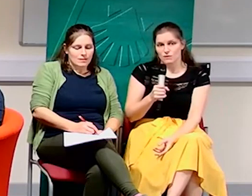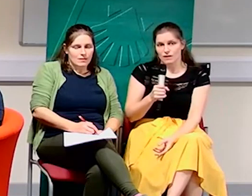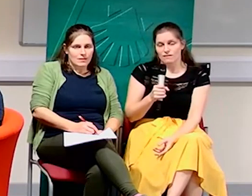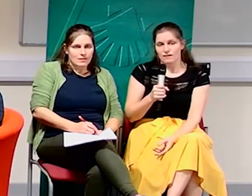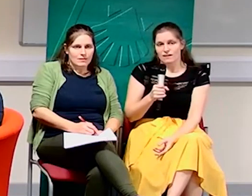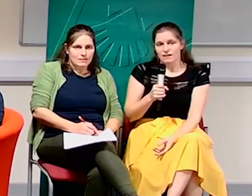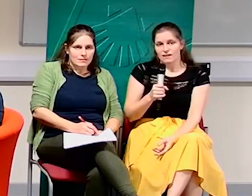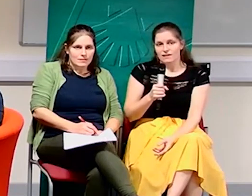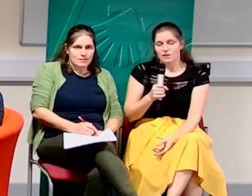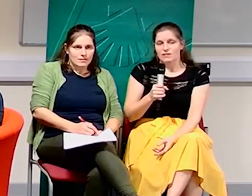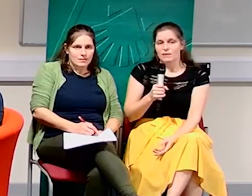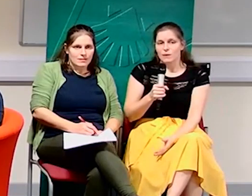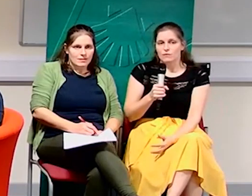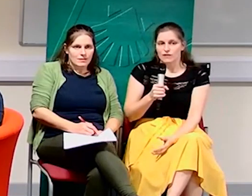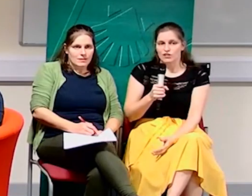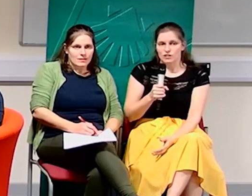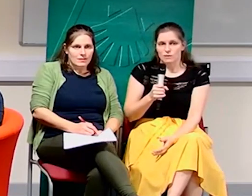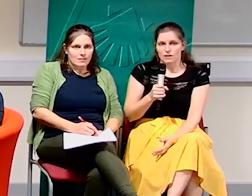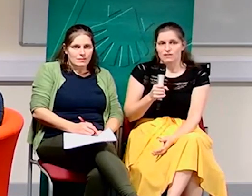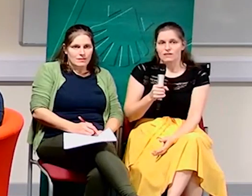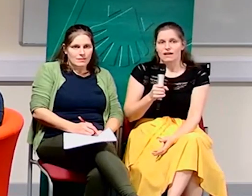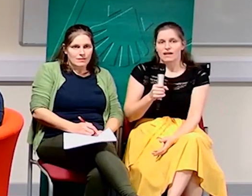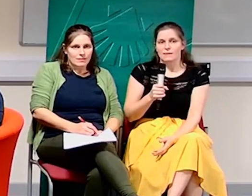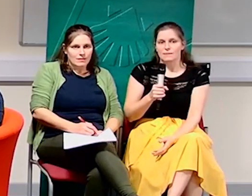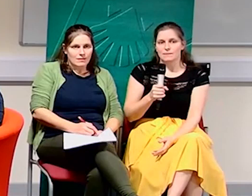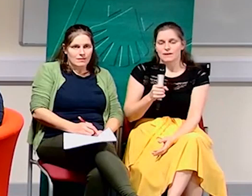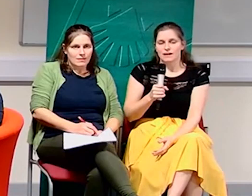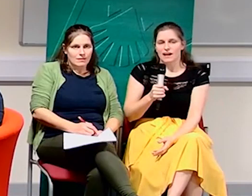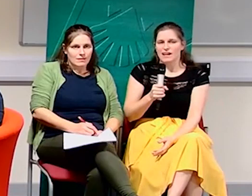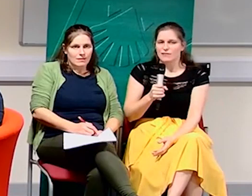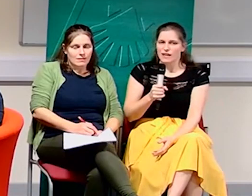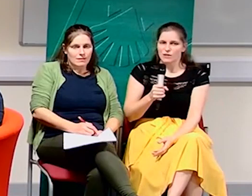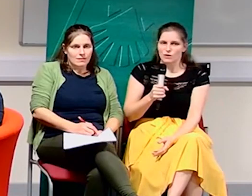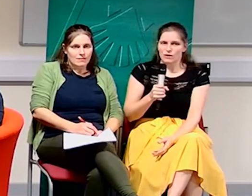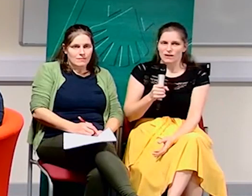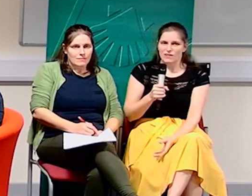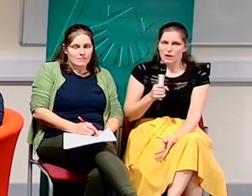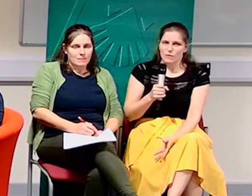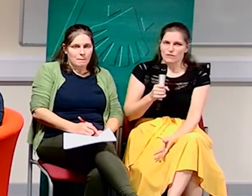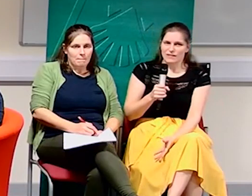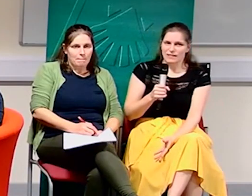well so it's think about the provision I suppose um and if they're not you know I'm not really I'm